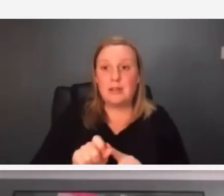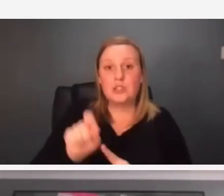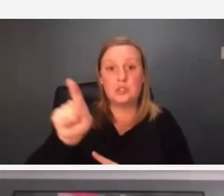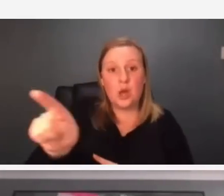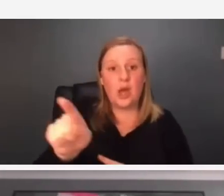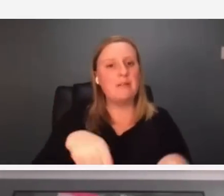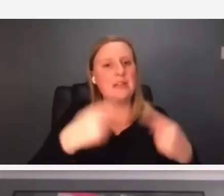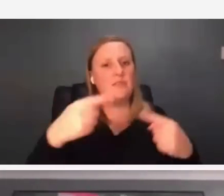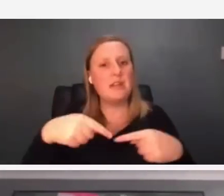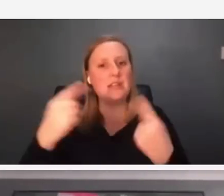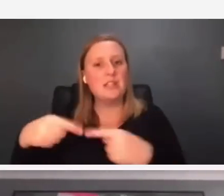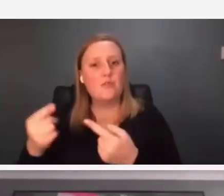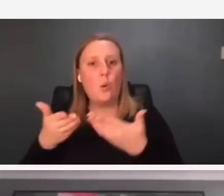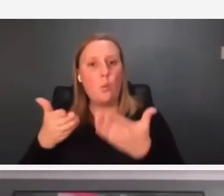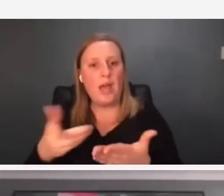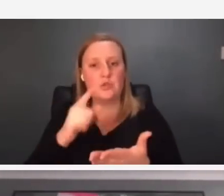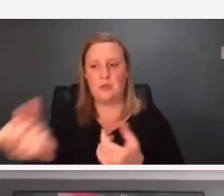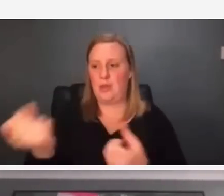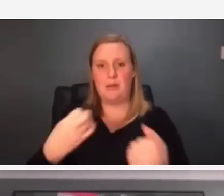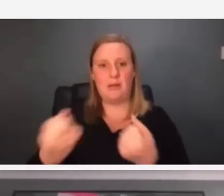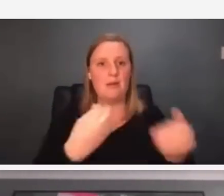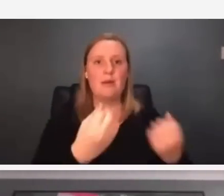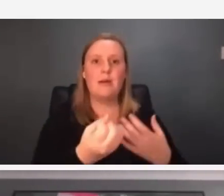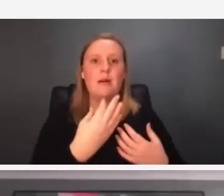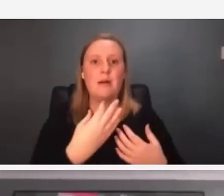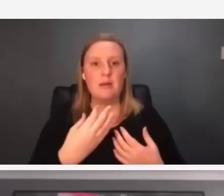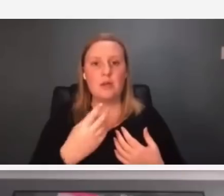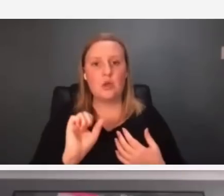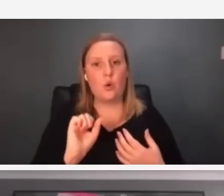you so you can pick and choose depending on your capacity to be able to do that.